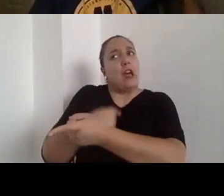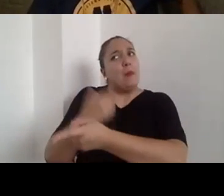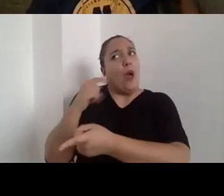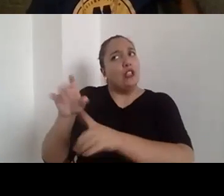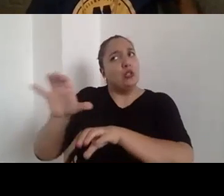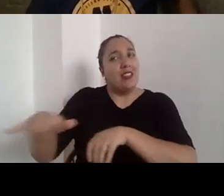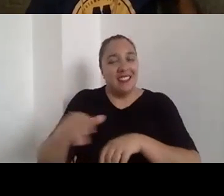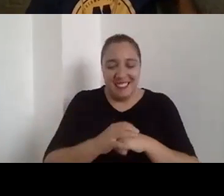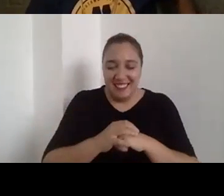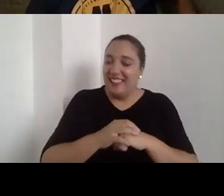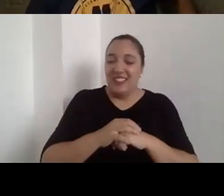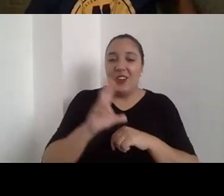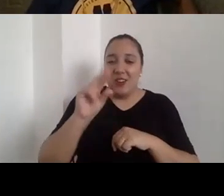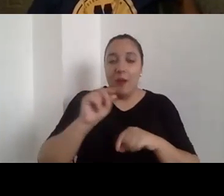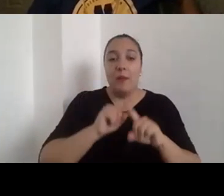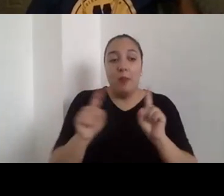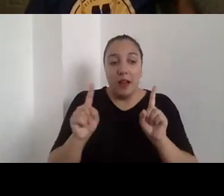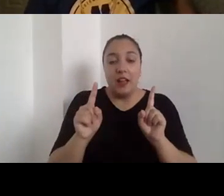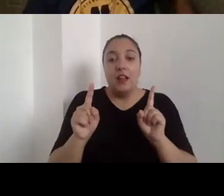well here's the reason why I'm doing this.